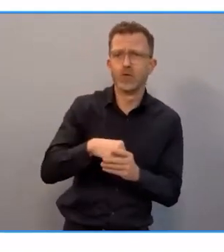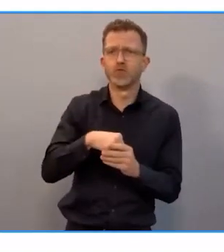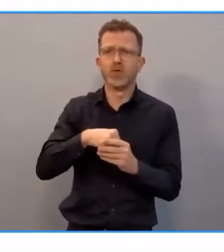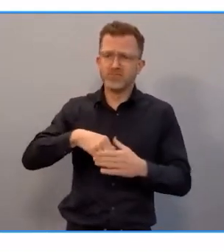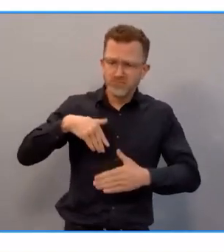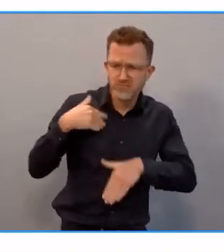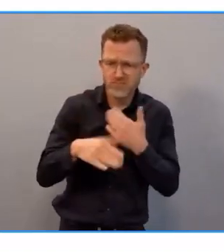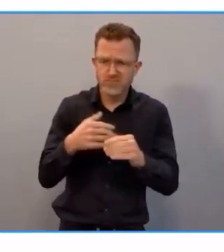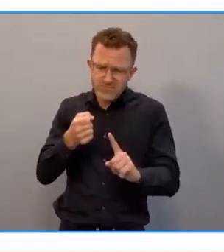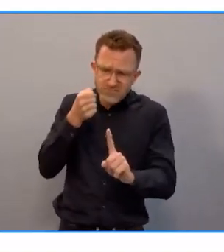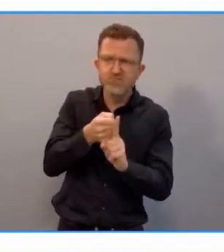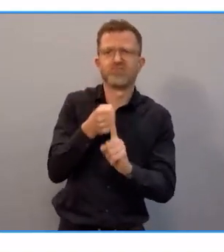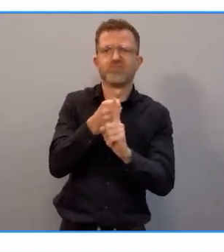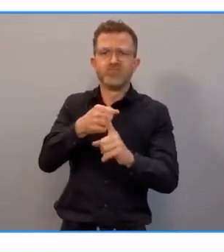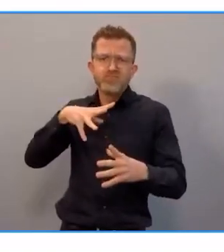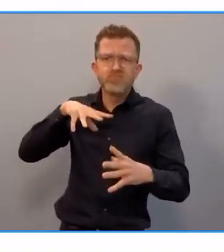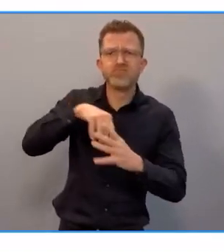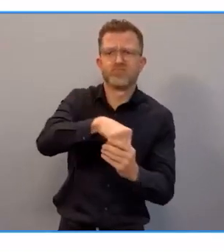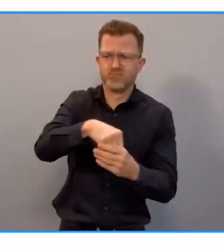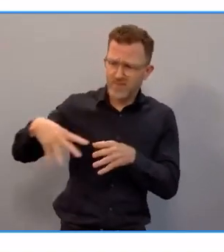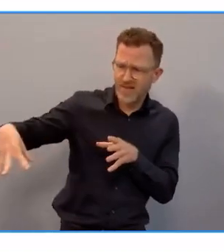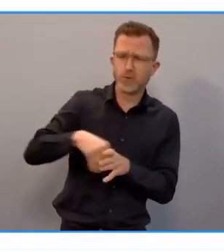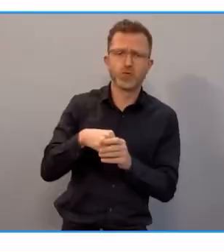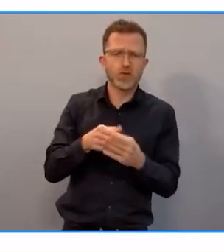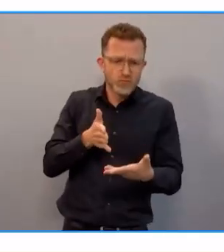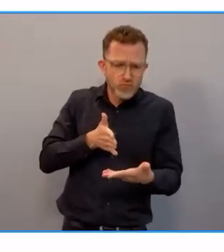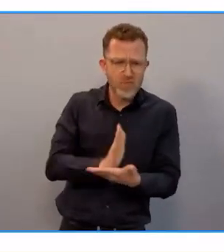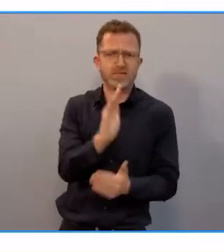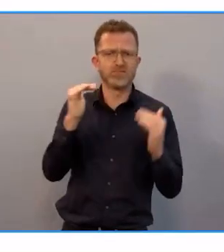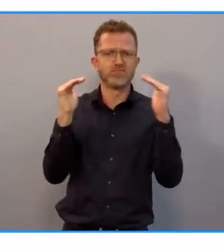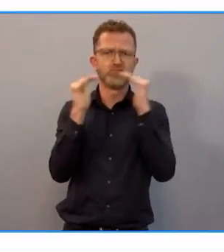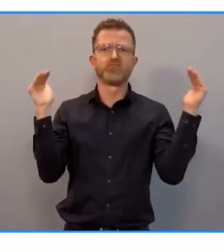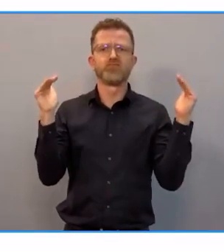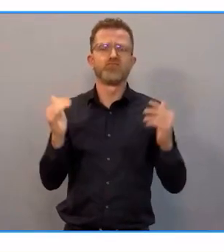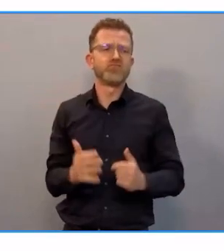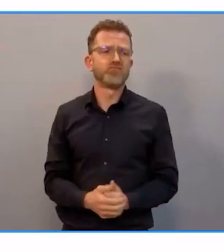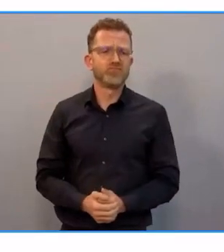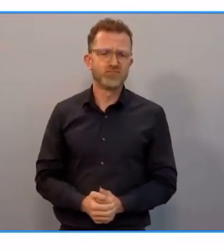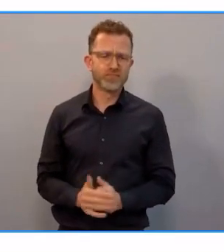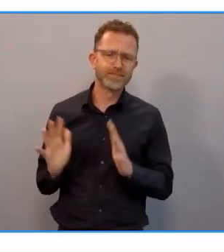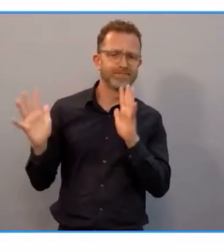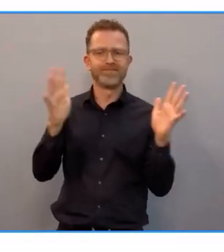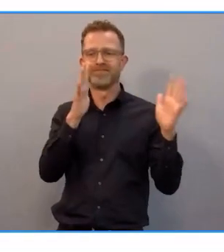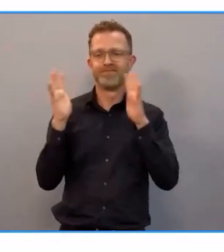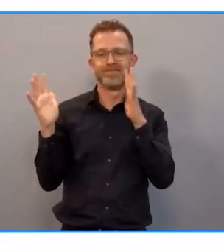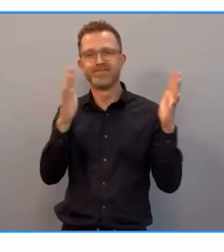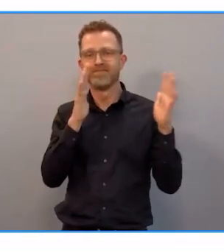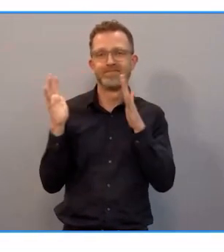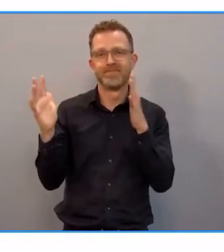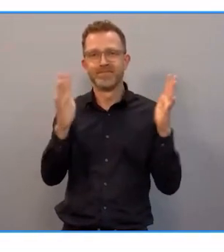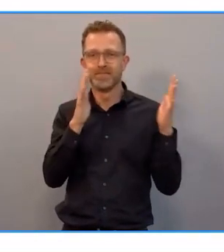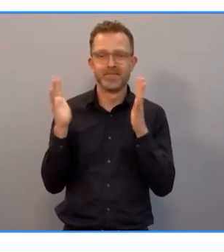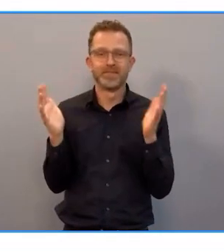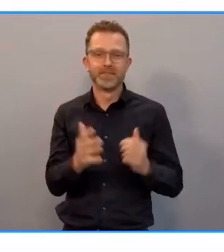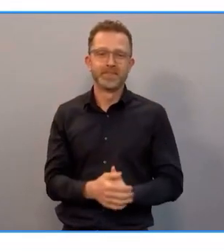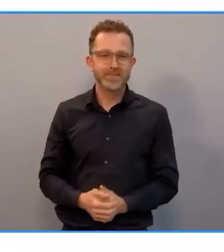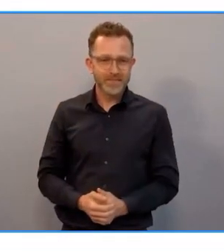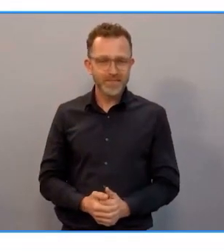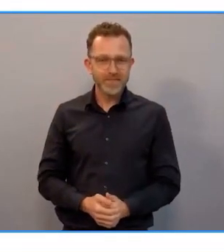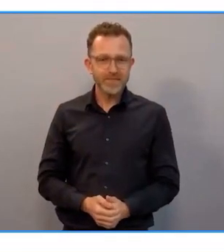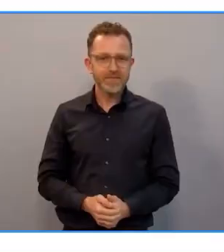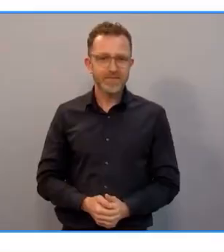I speak...